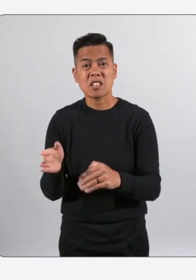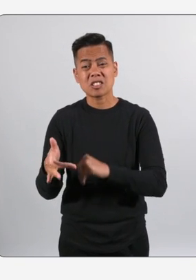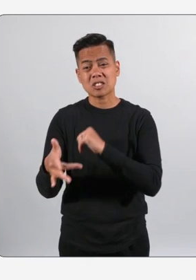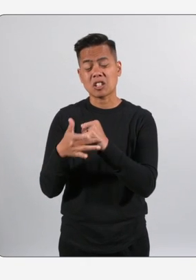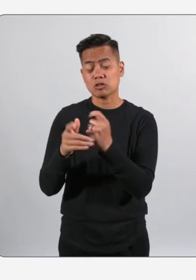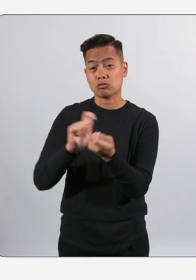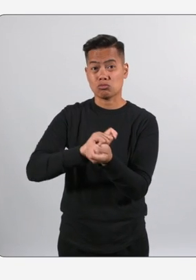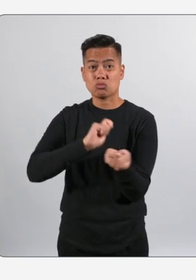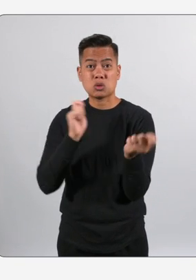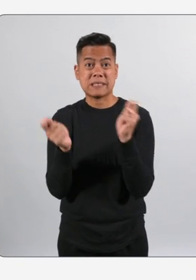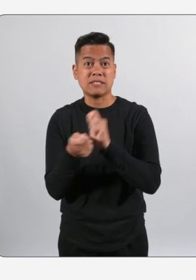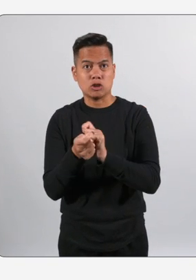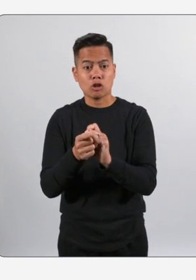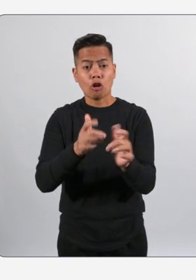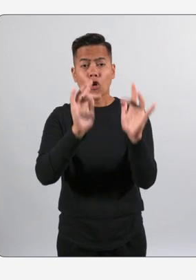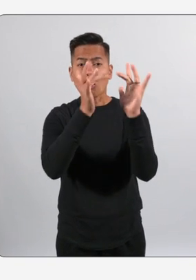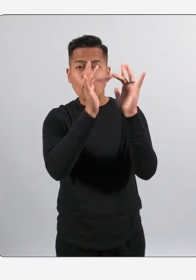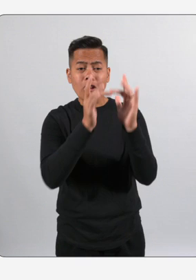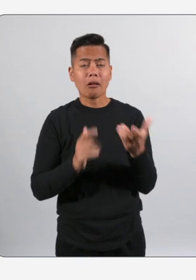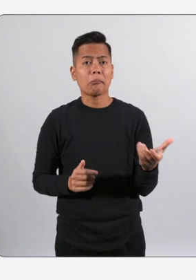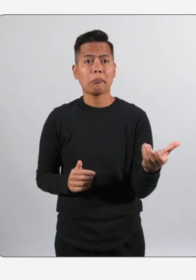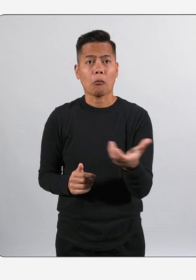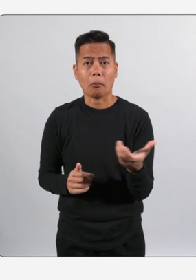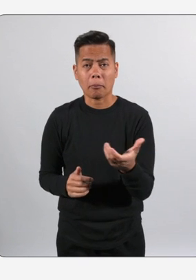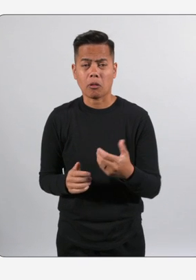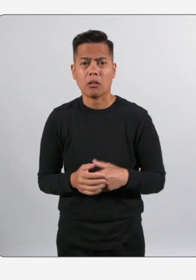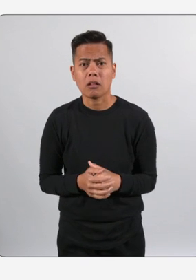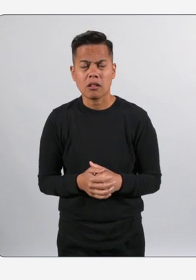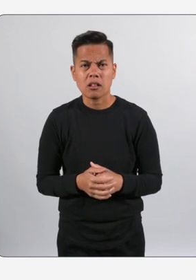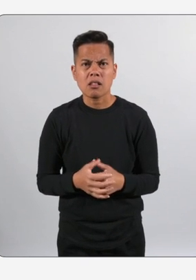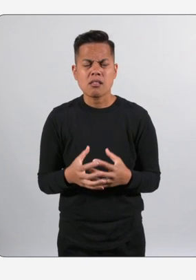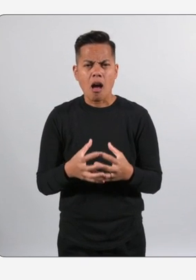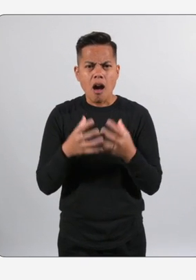like the internet or mobile. And there's a lot of enthusiasm,